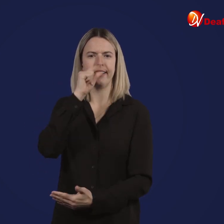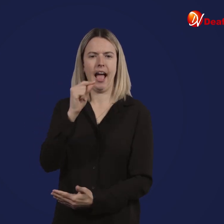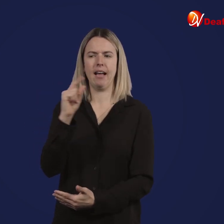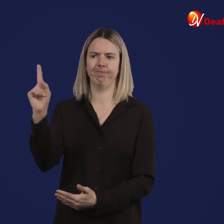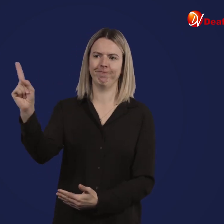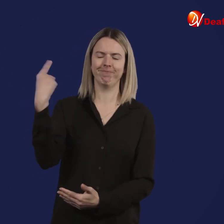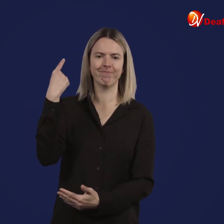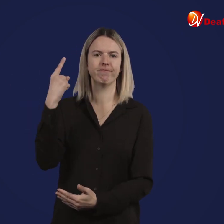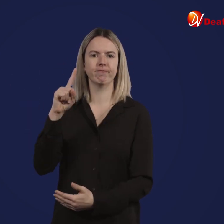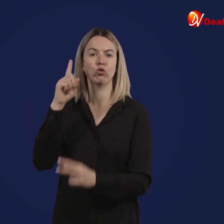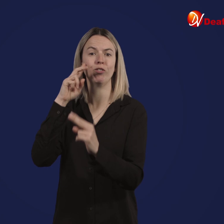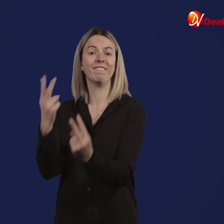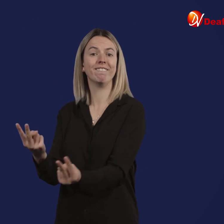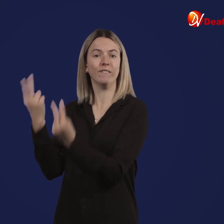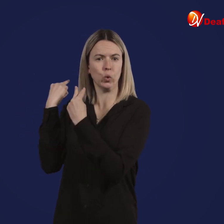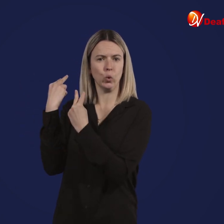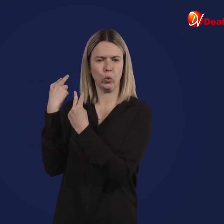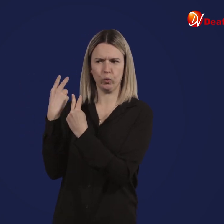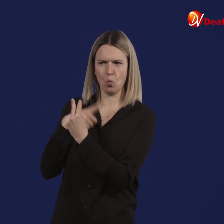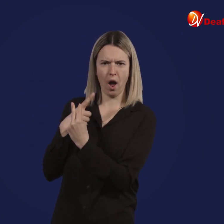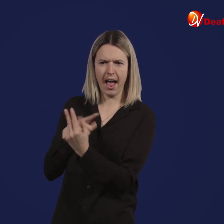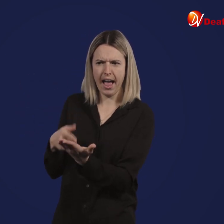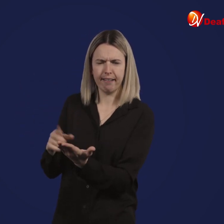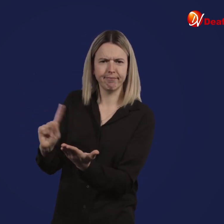You can also challenge the fine at the Magistrates’ Court.